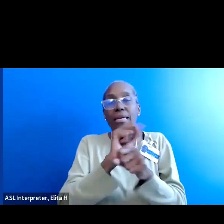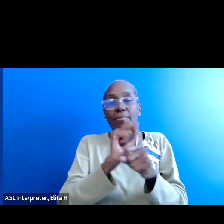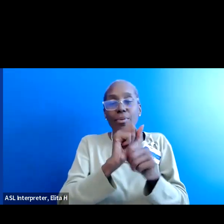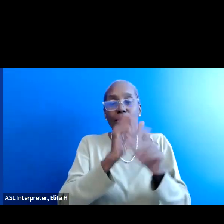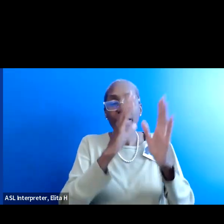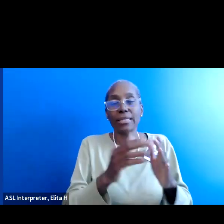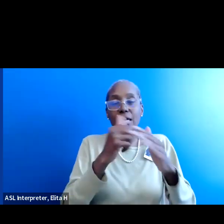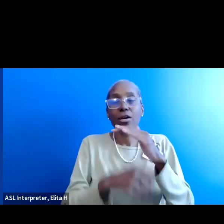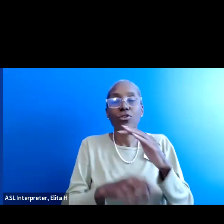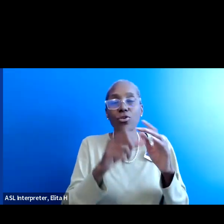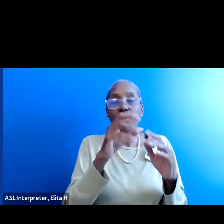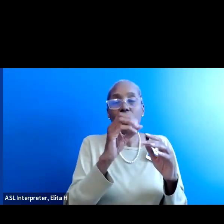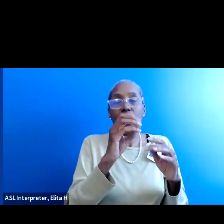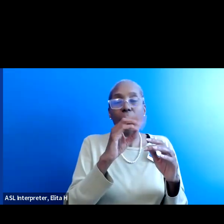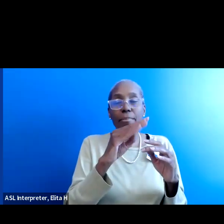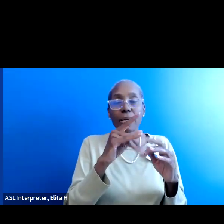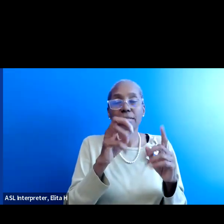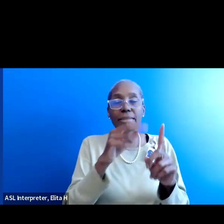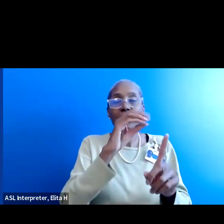And then the majority of the Ombudsman Programs are actually